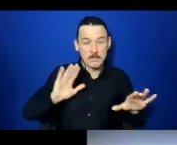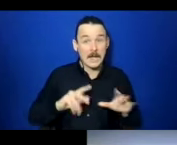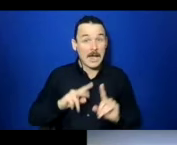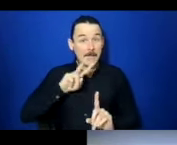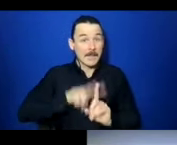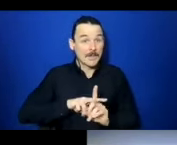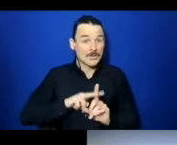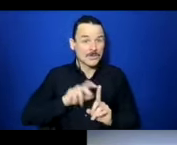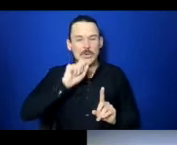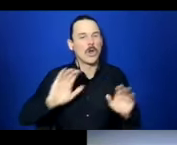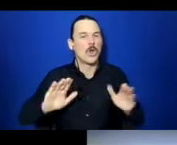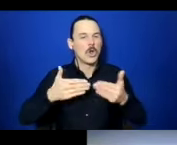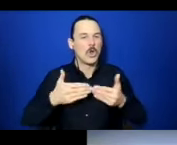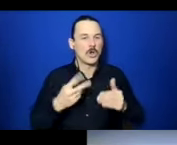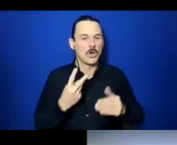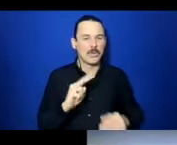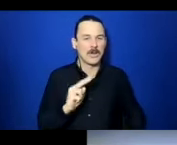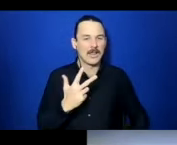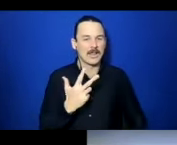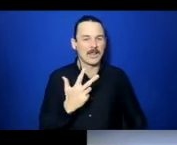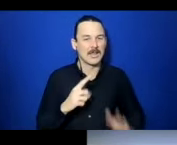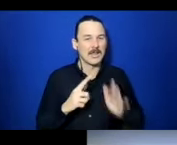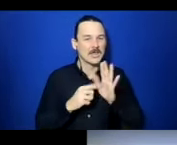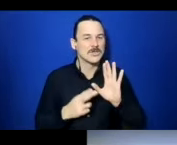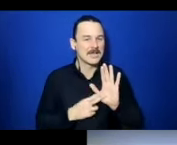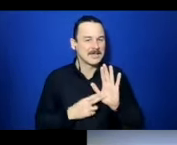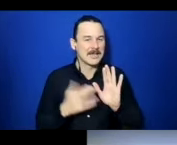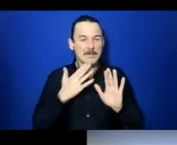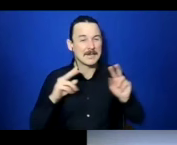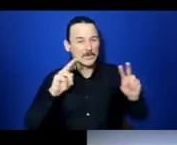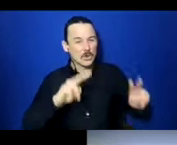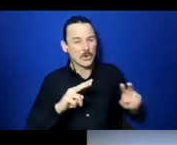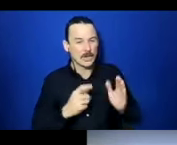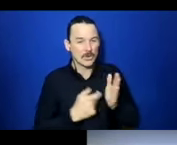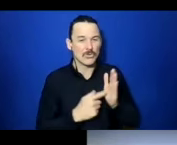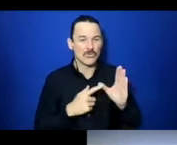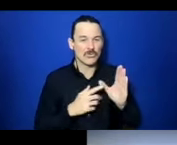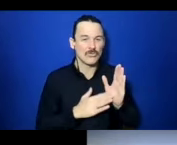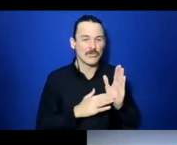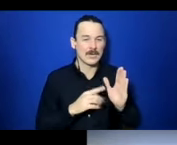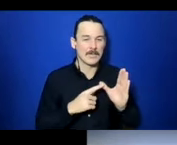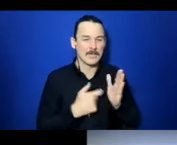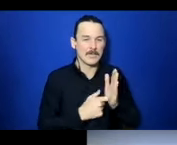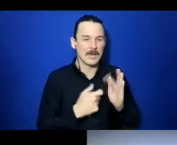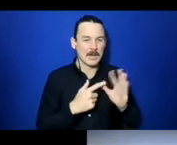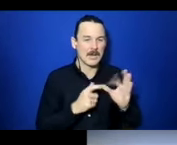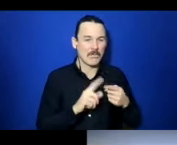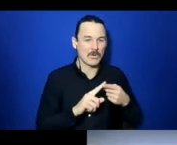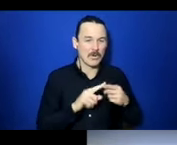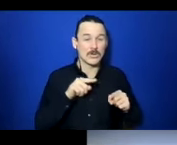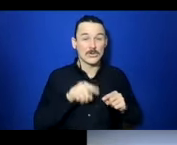January, so please go to Remarkable Tech. I'm sorry remarkable.org.au forward slash accelerator